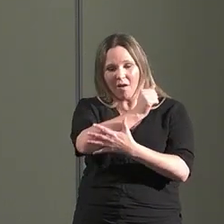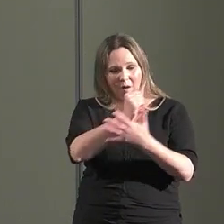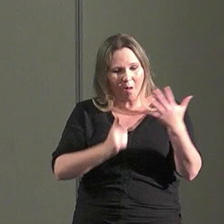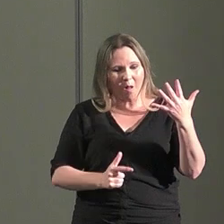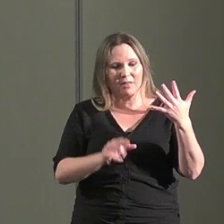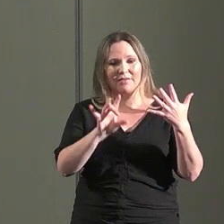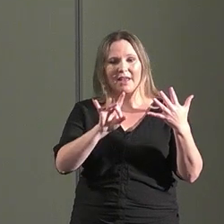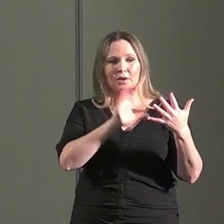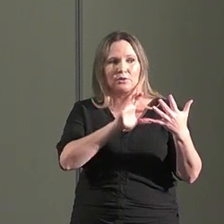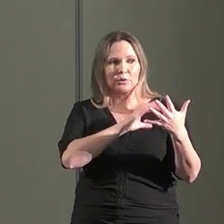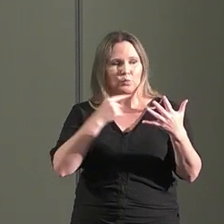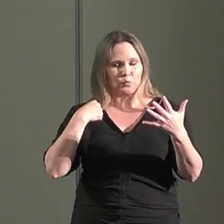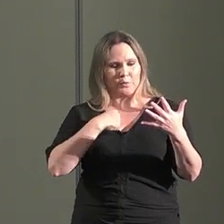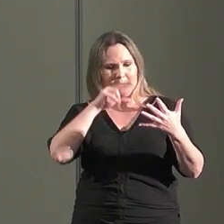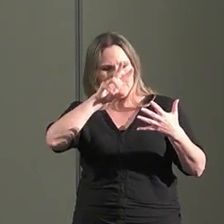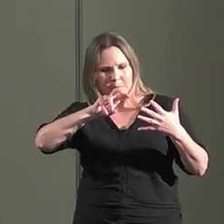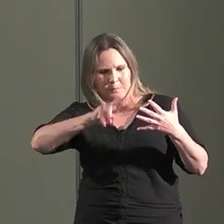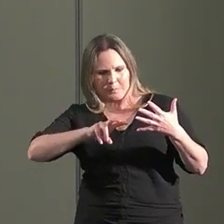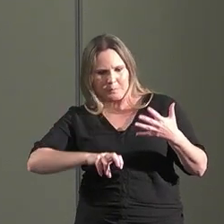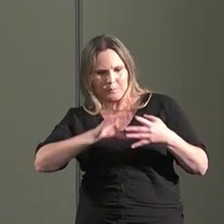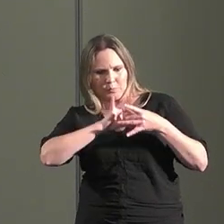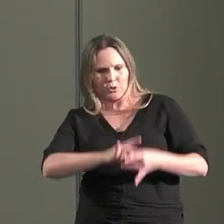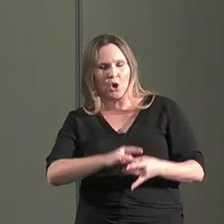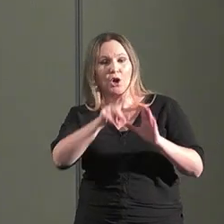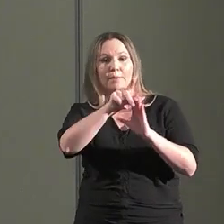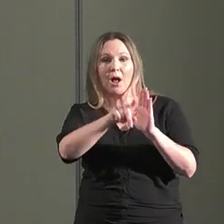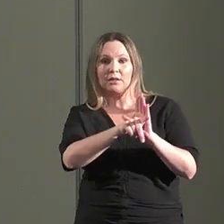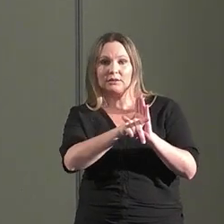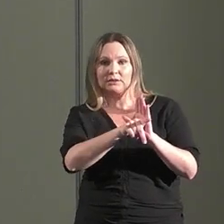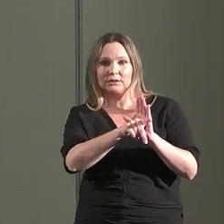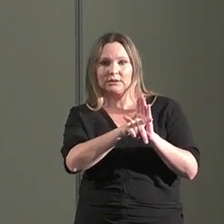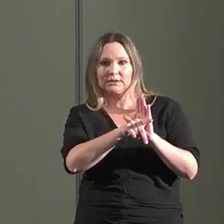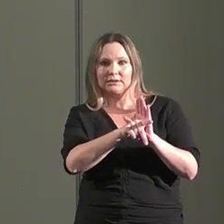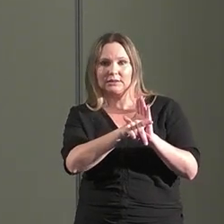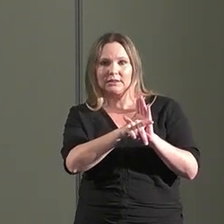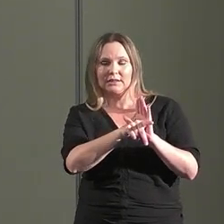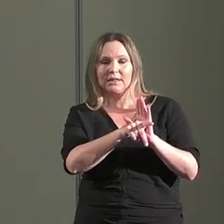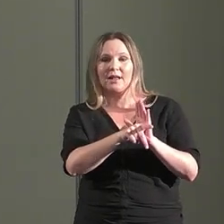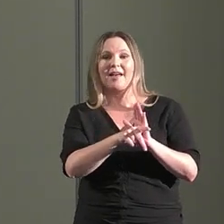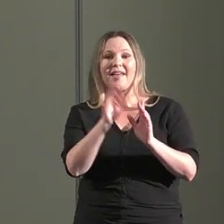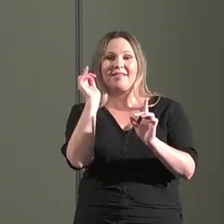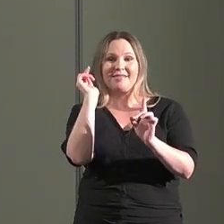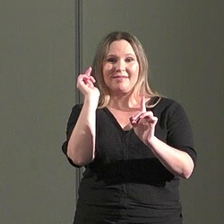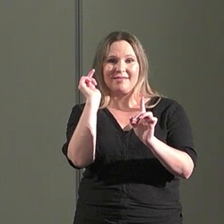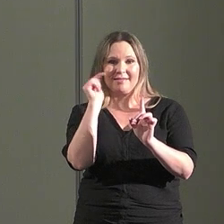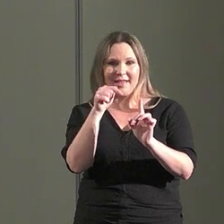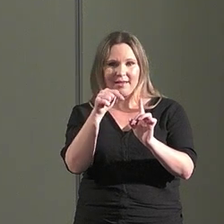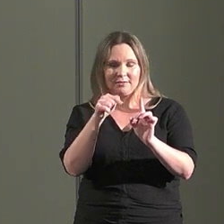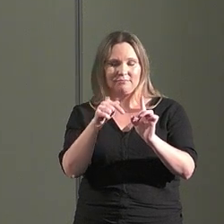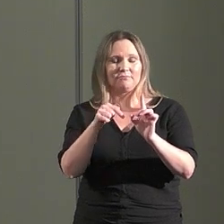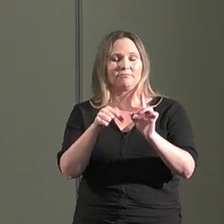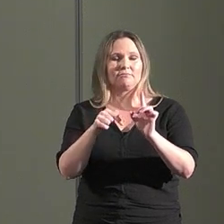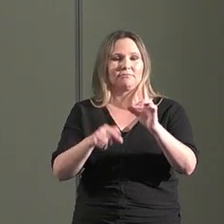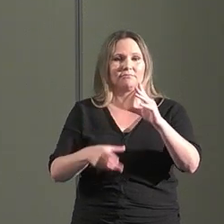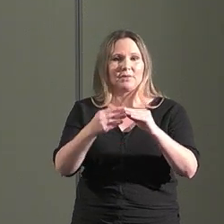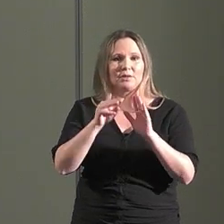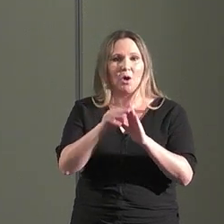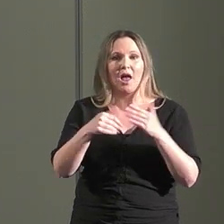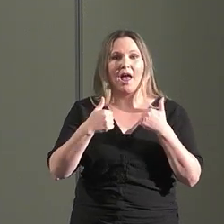we looked at related to policies that was the one that contributed to the model. Having responsibility party.